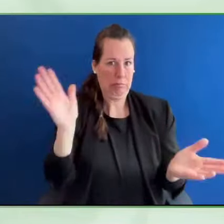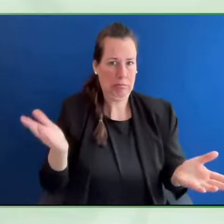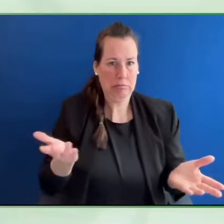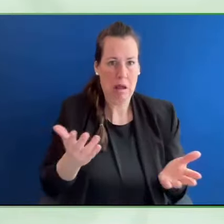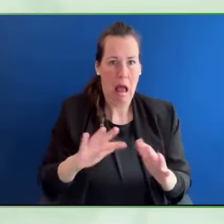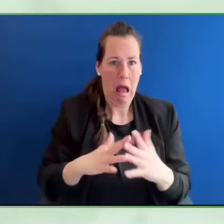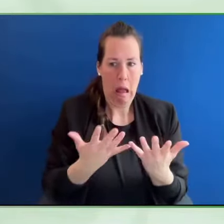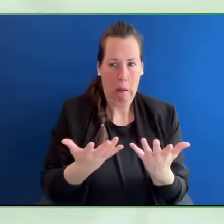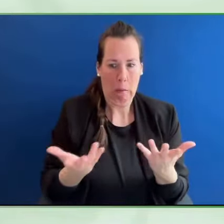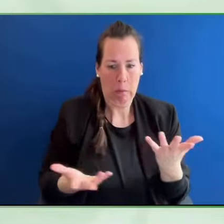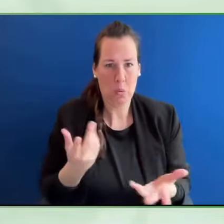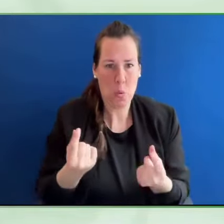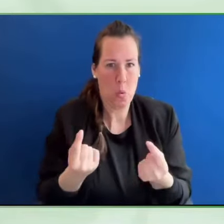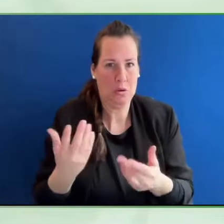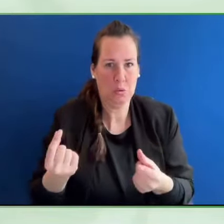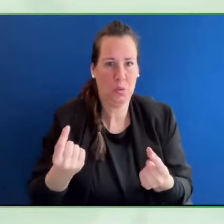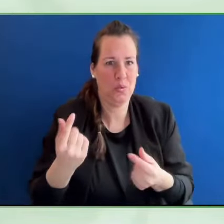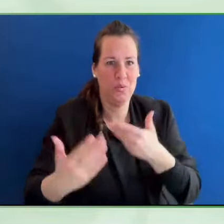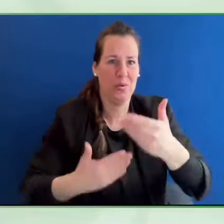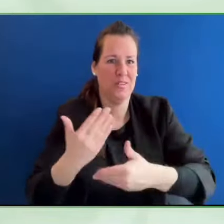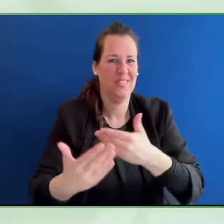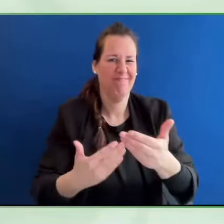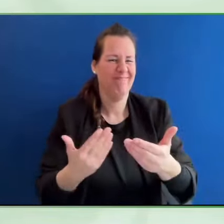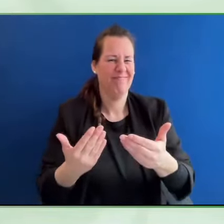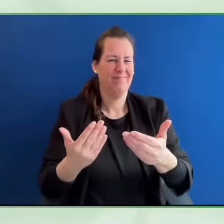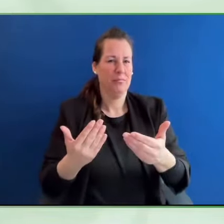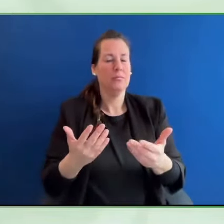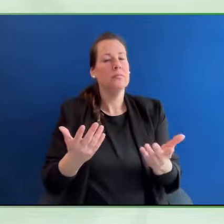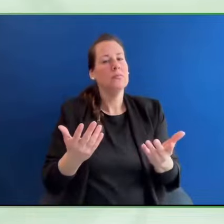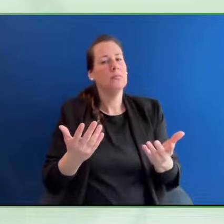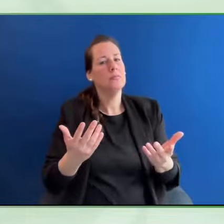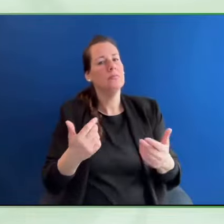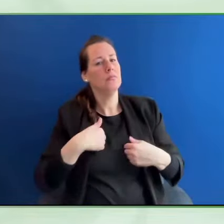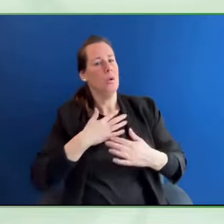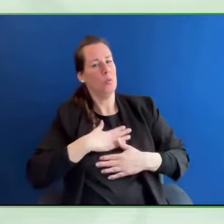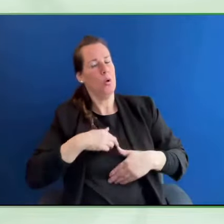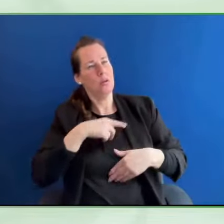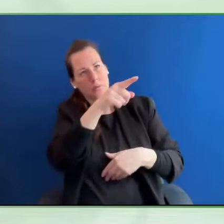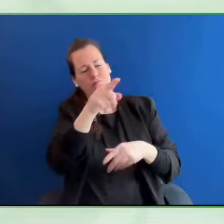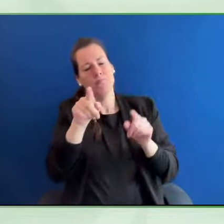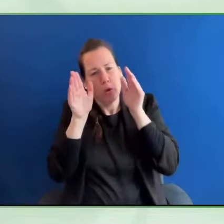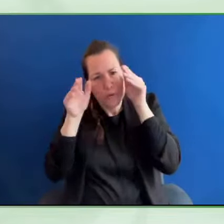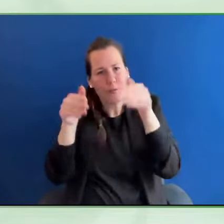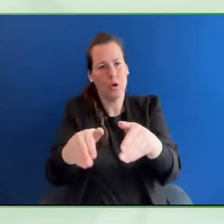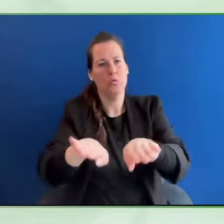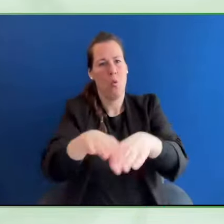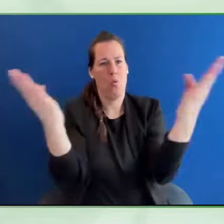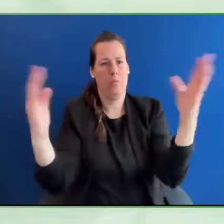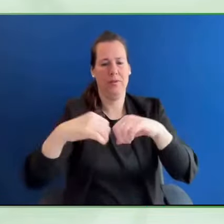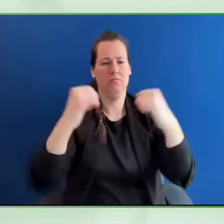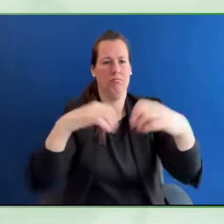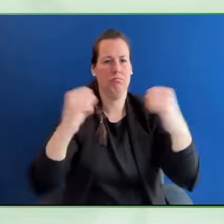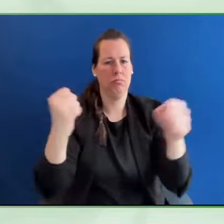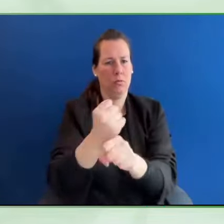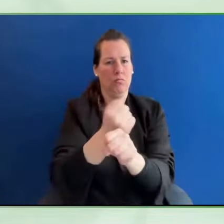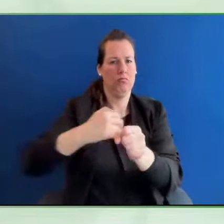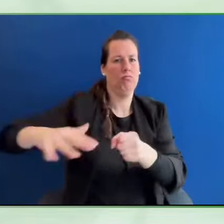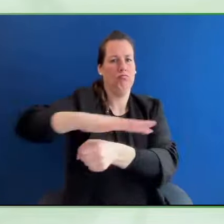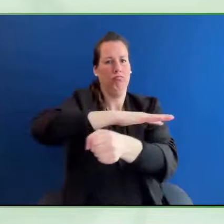And you give us an insight and good luck for your work and your new position.